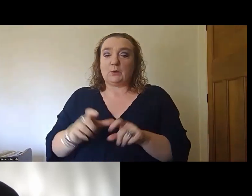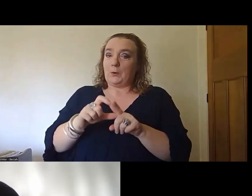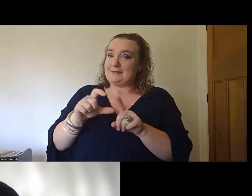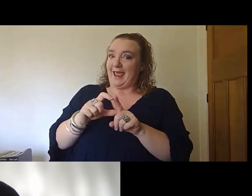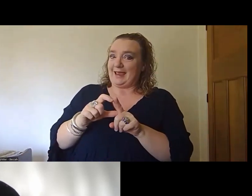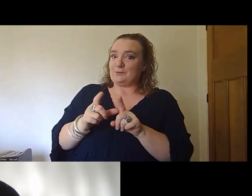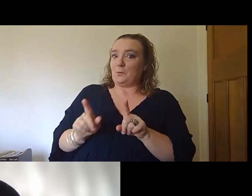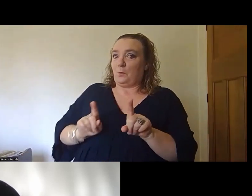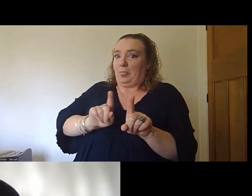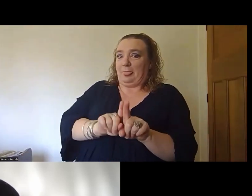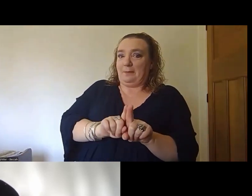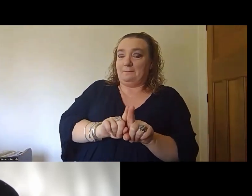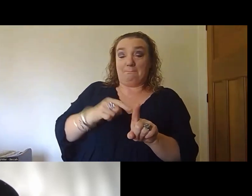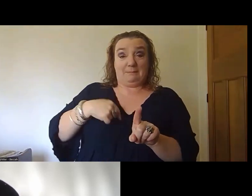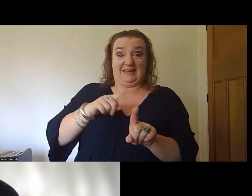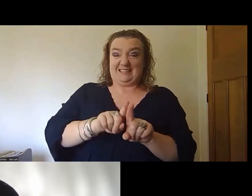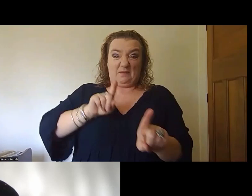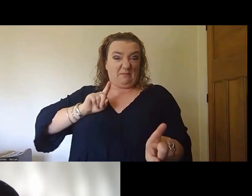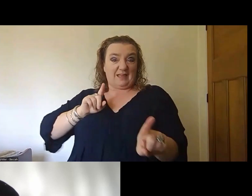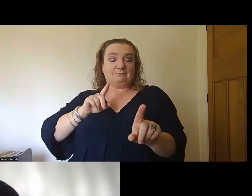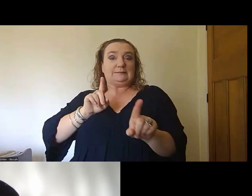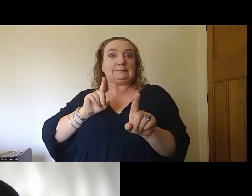I've stepped back now and the community has gone on